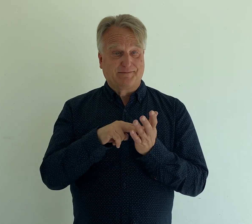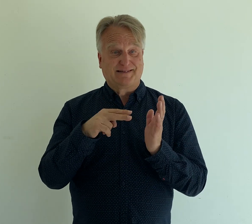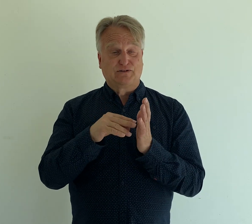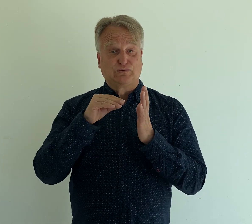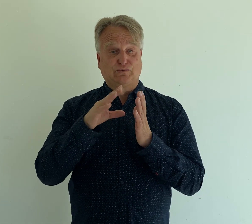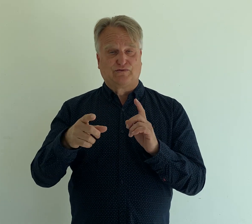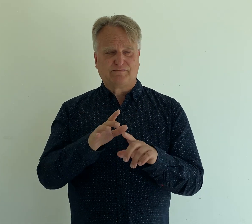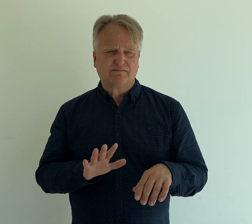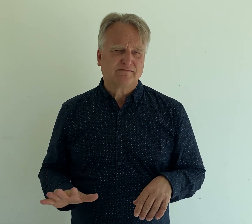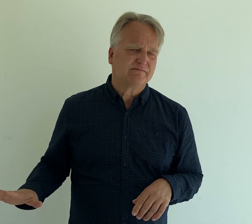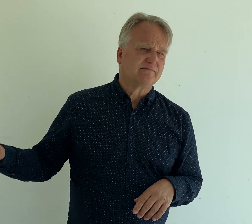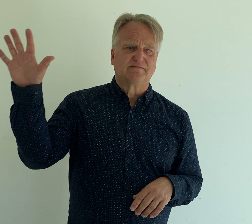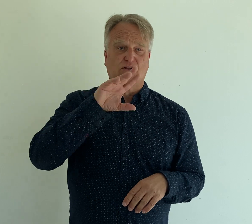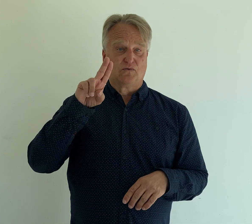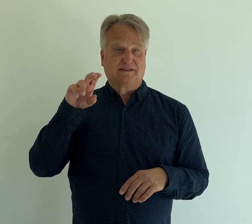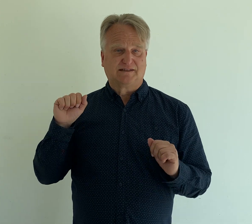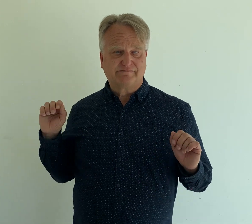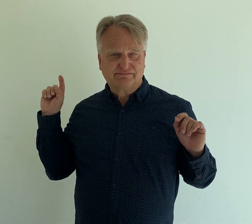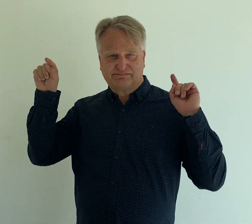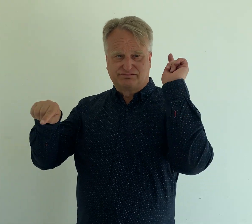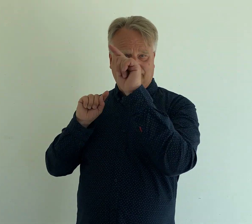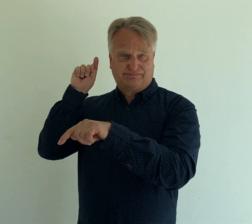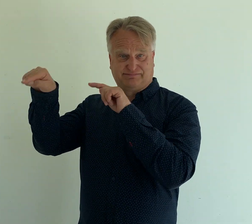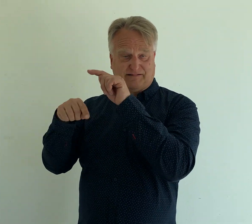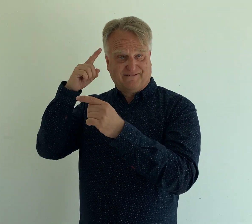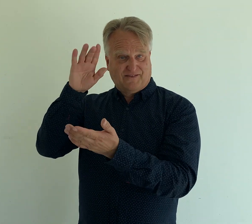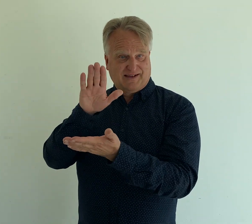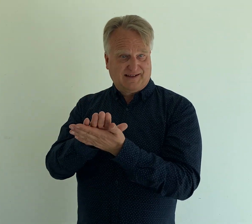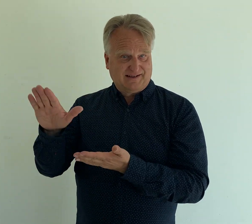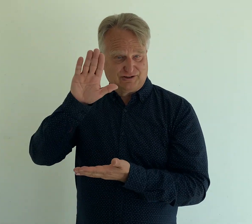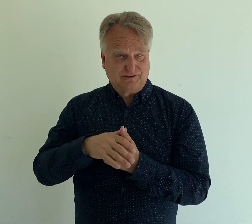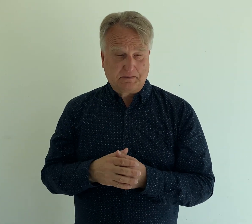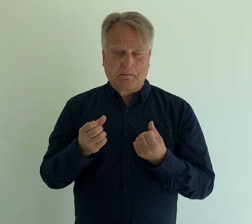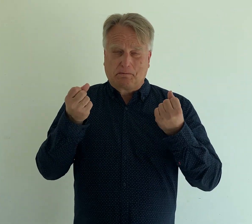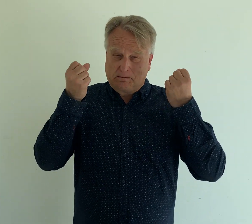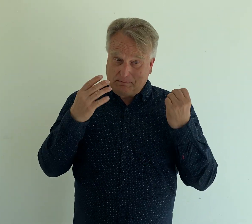NTID draws students from all over the United States for their post-secondary education.